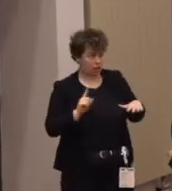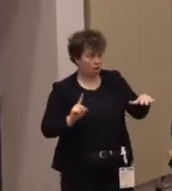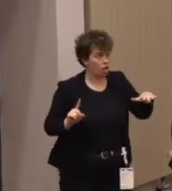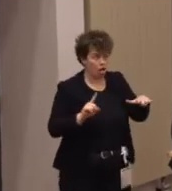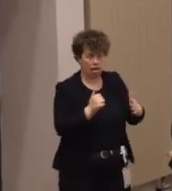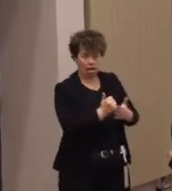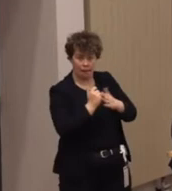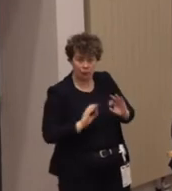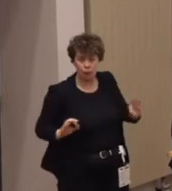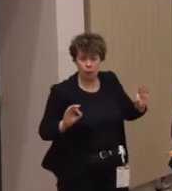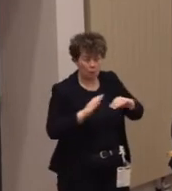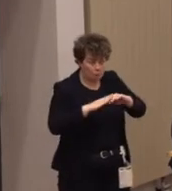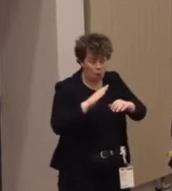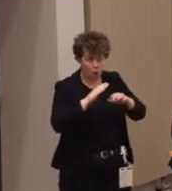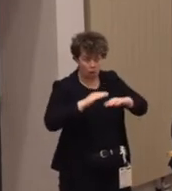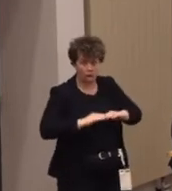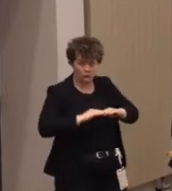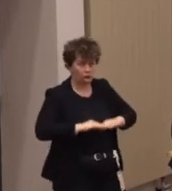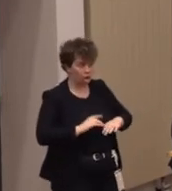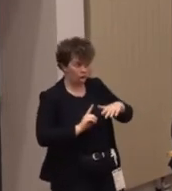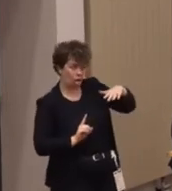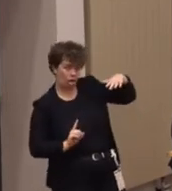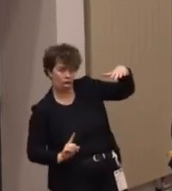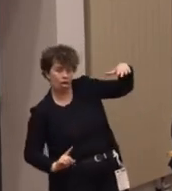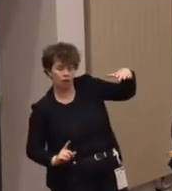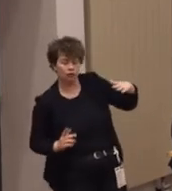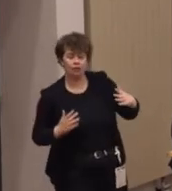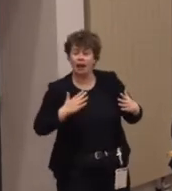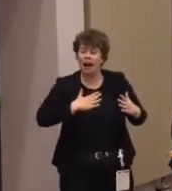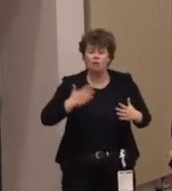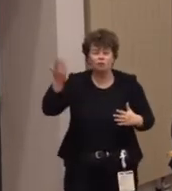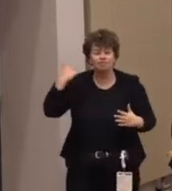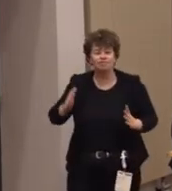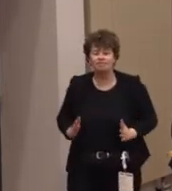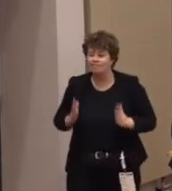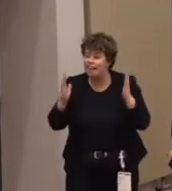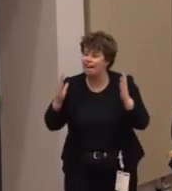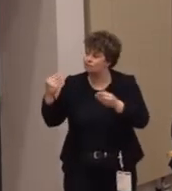by day. Our traditional lifestyles of food production in conjunction from the forest,